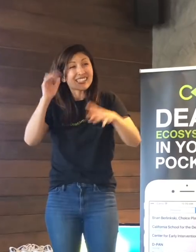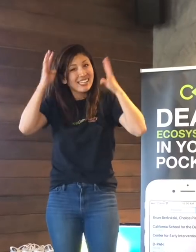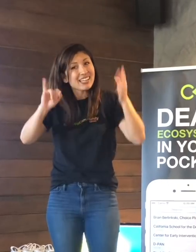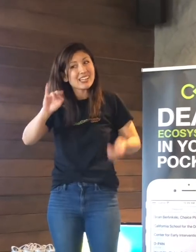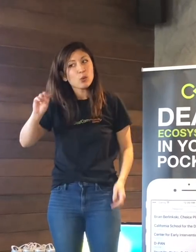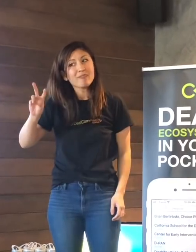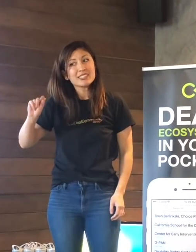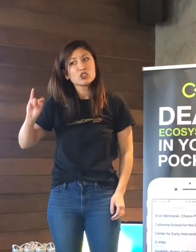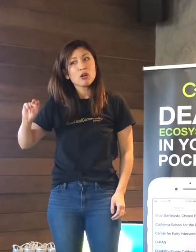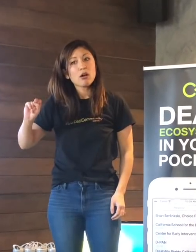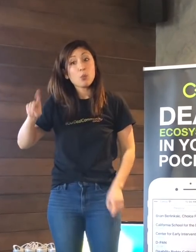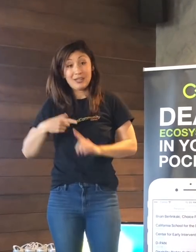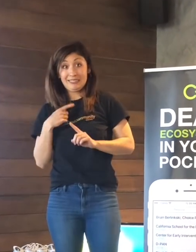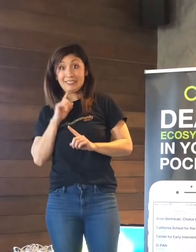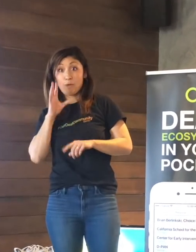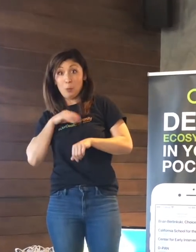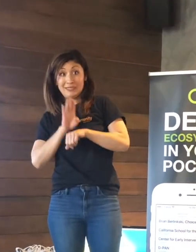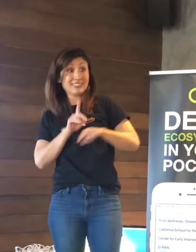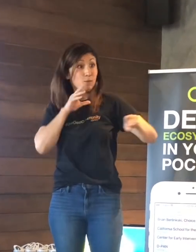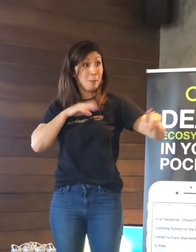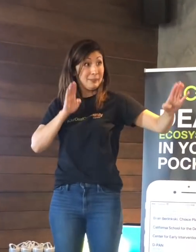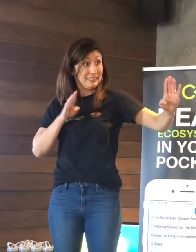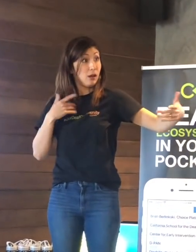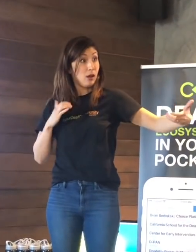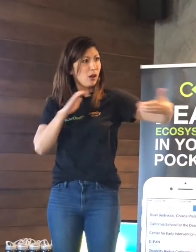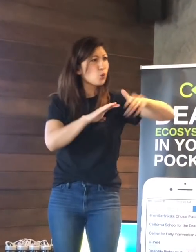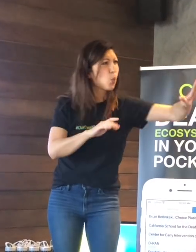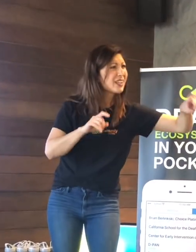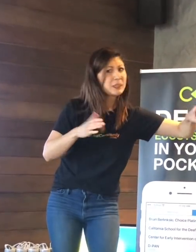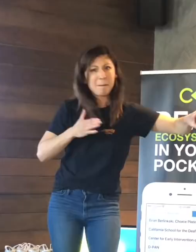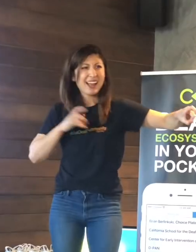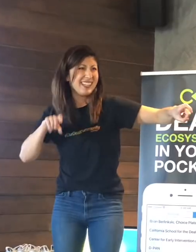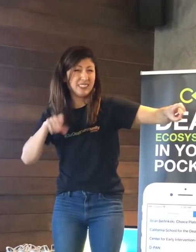It's also about innovation. When two Deaf-owned businesses work together to identify each of their needs,